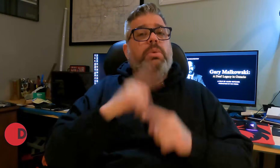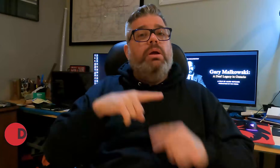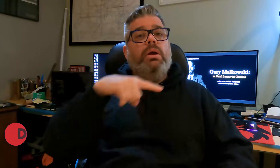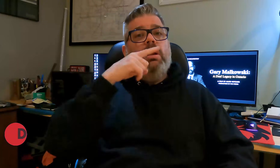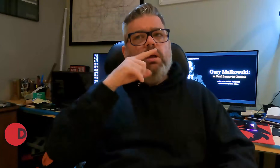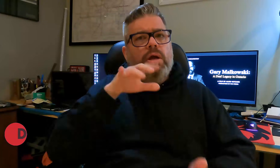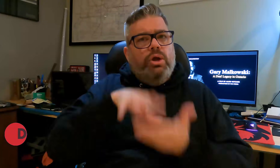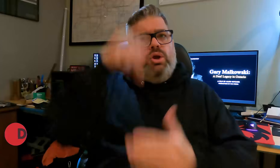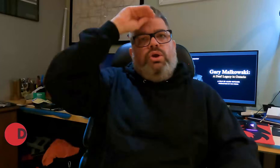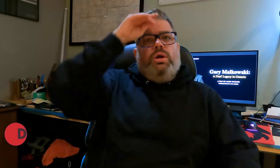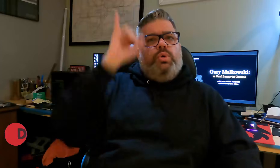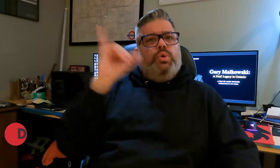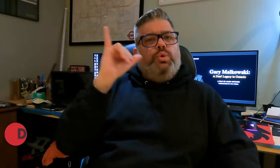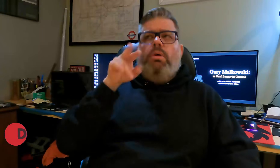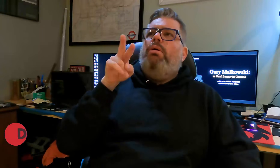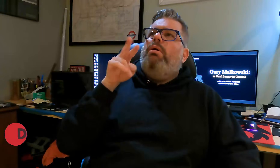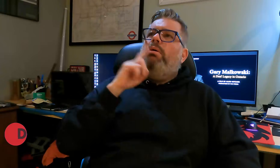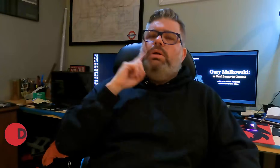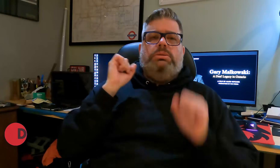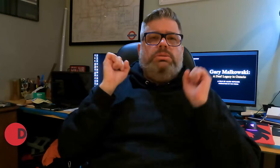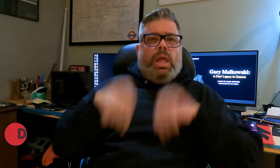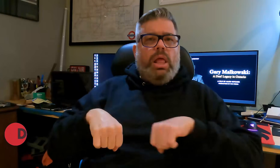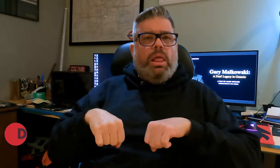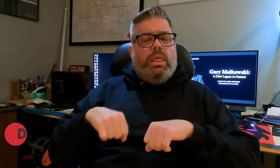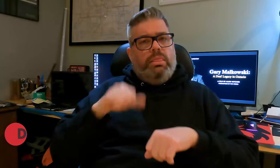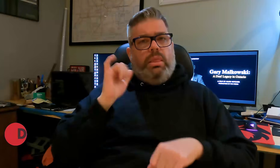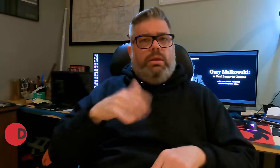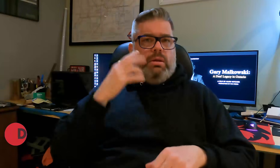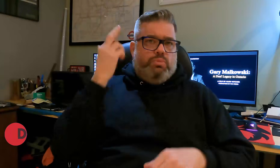Hearing people can also learn that Deaf people can do anything. That is my reason for making this film.